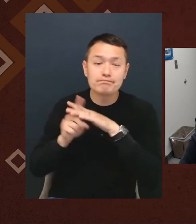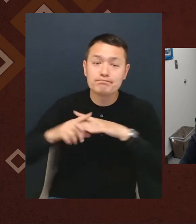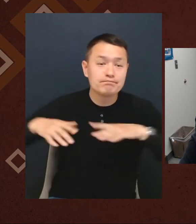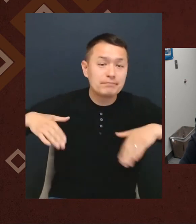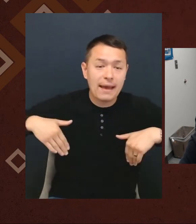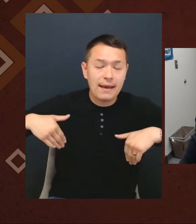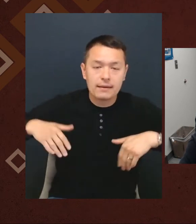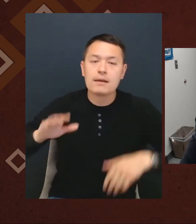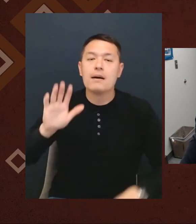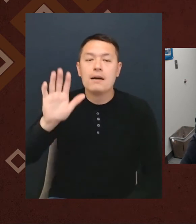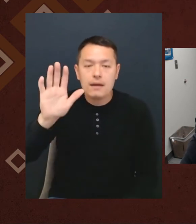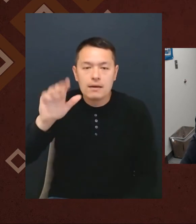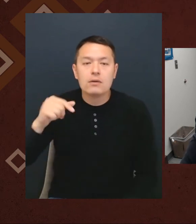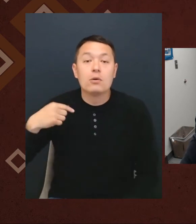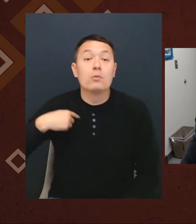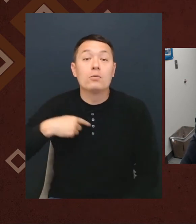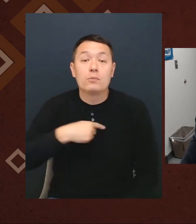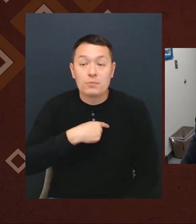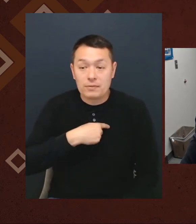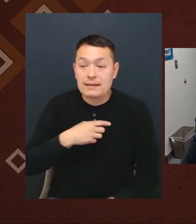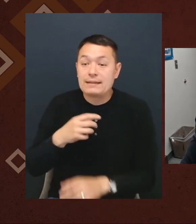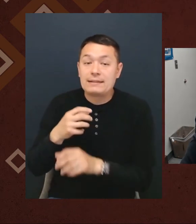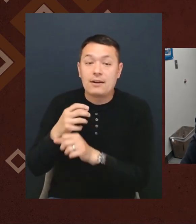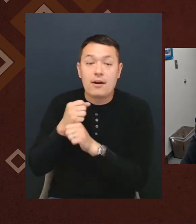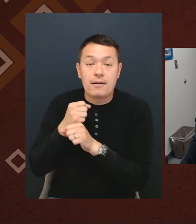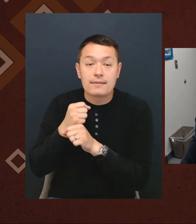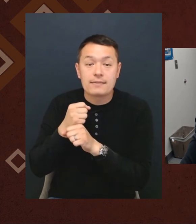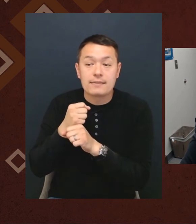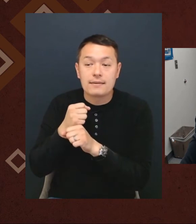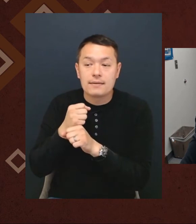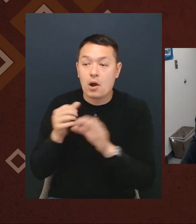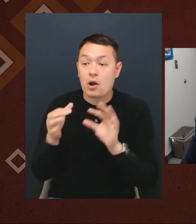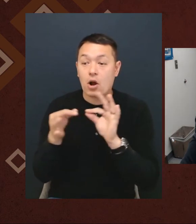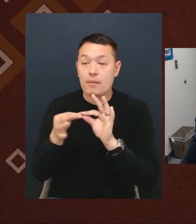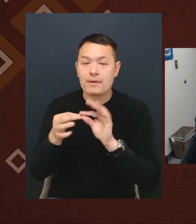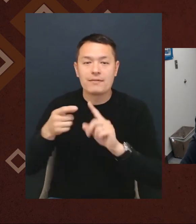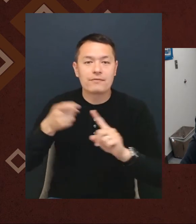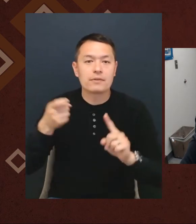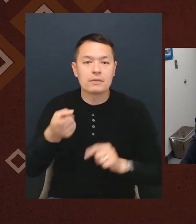But we did get just a comment from one of our participants today,